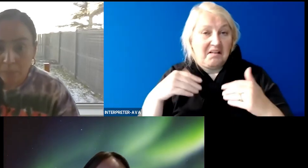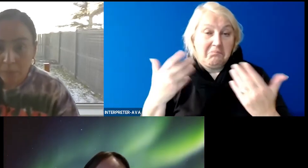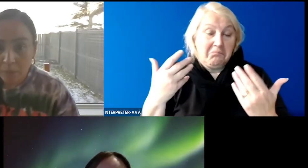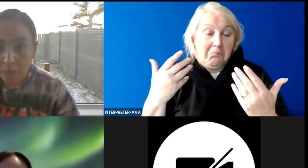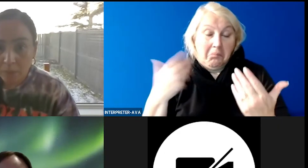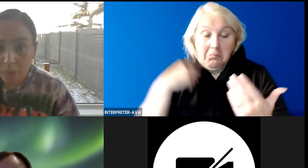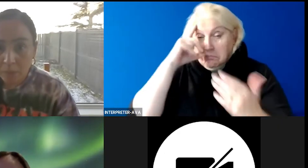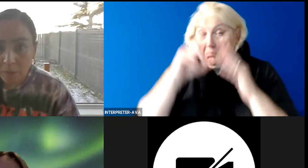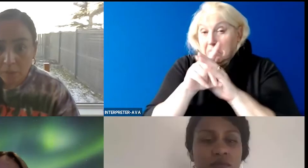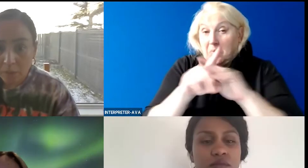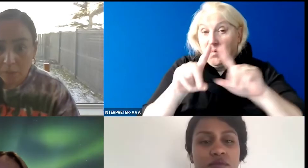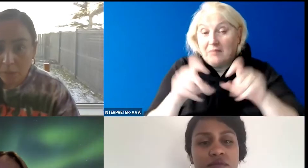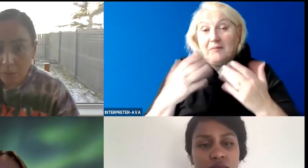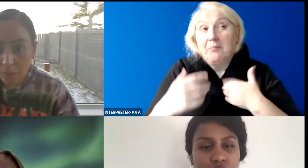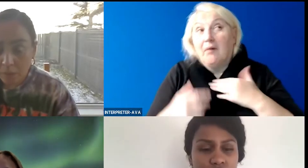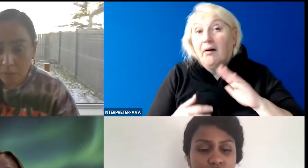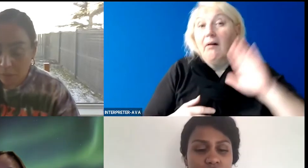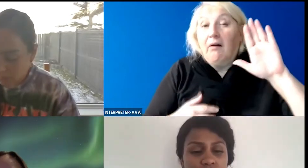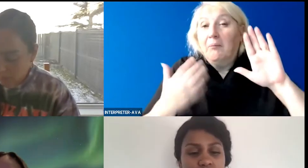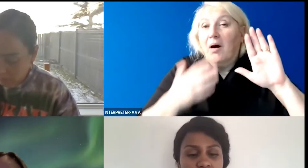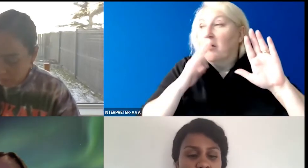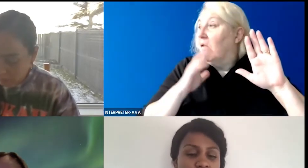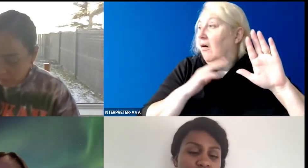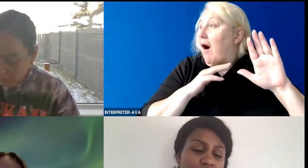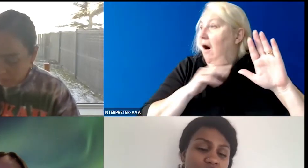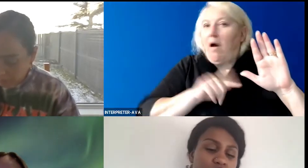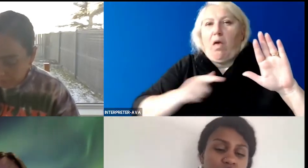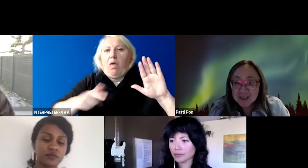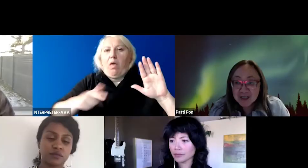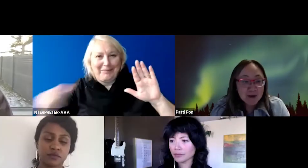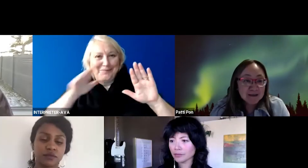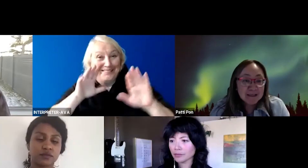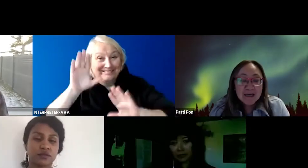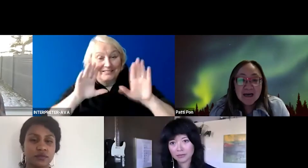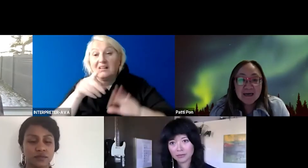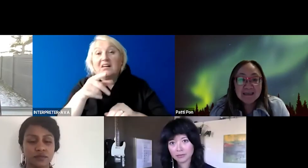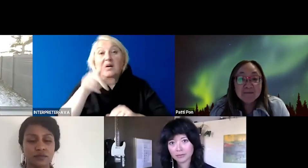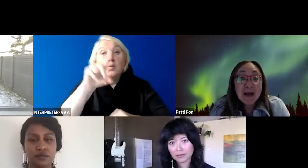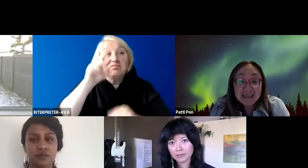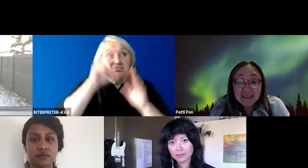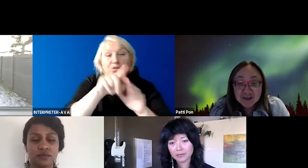others may want to put something inside there inside the chatbox. It's Patti here.